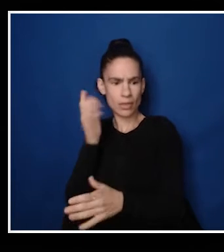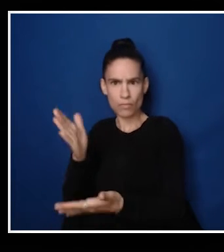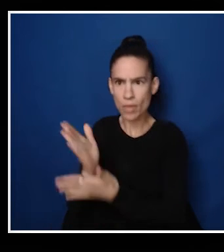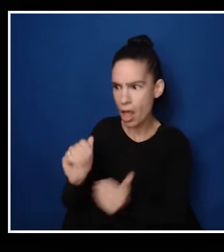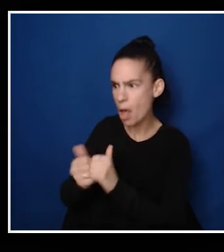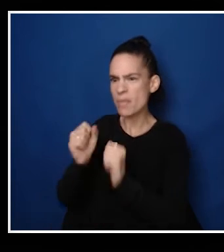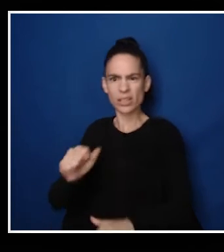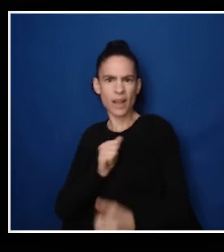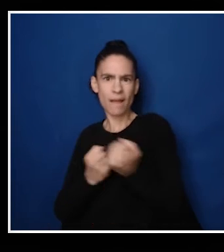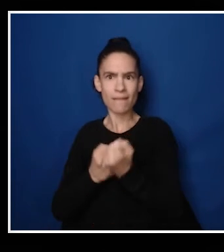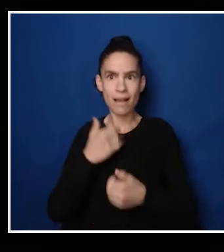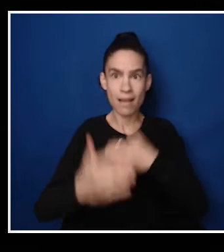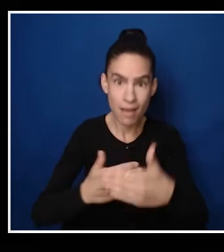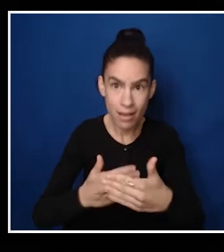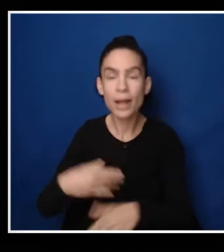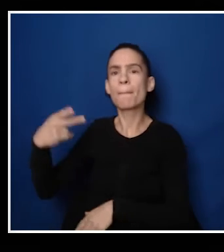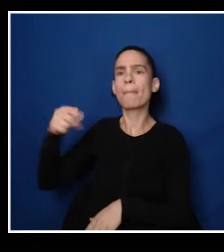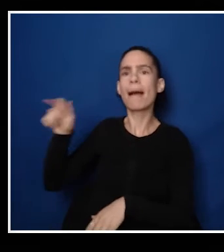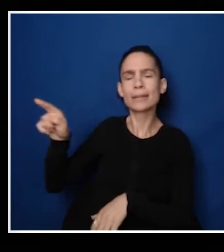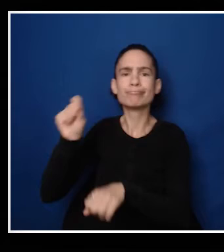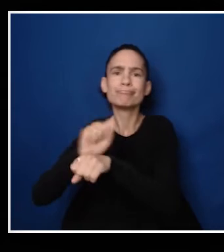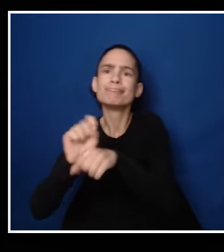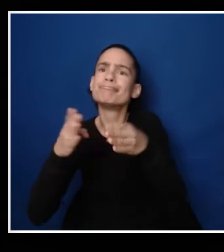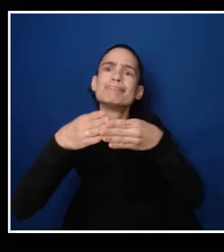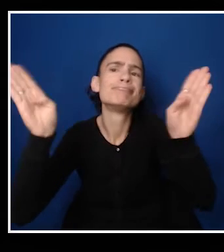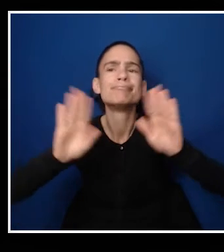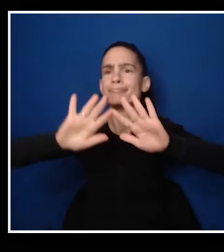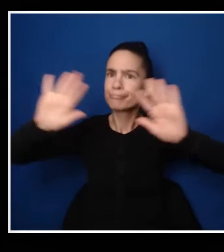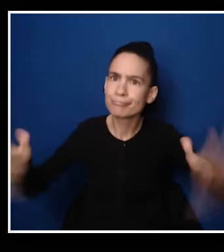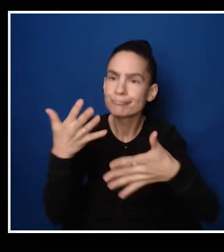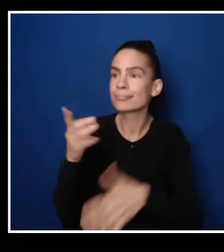to know their rights and advocate for themselves P&As also work on a larger scale